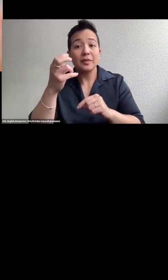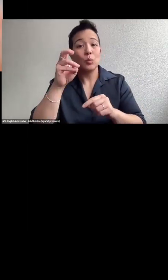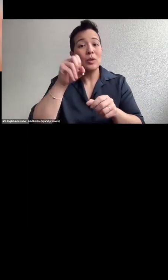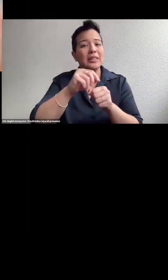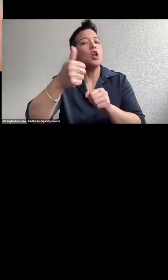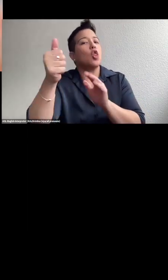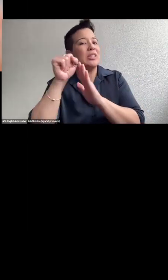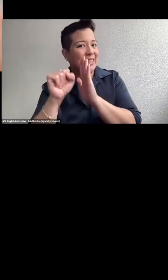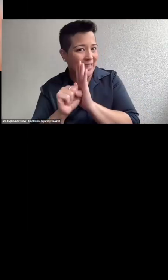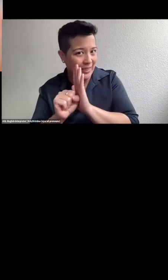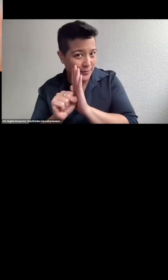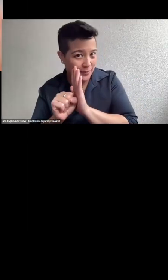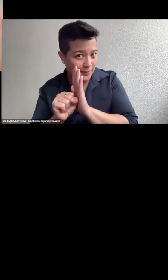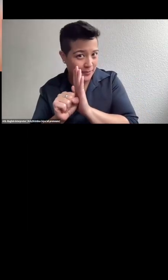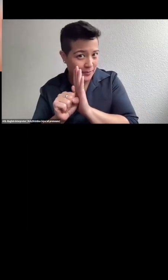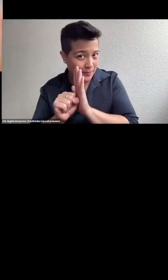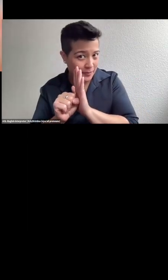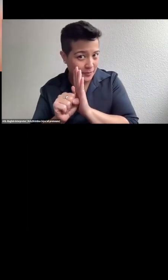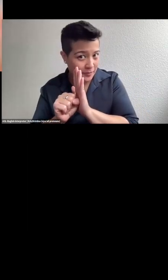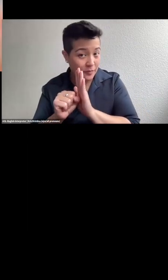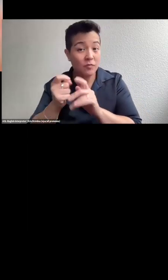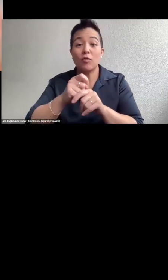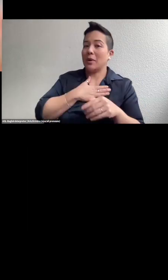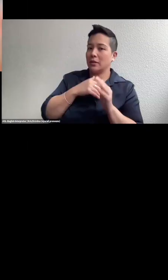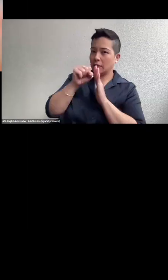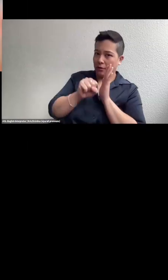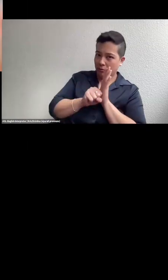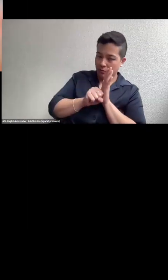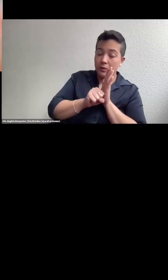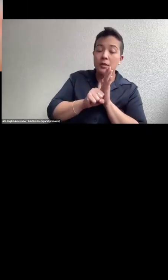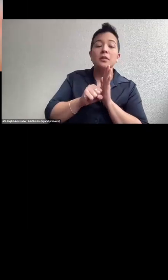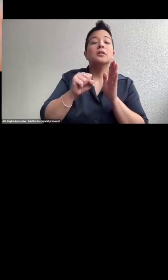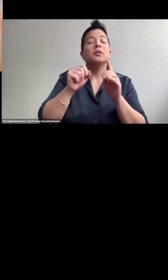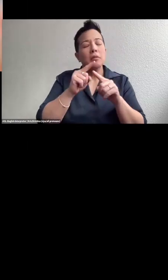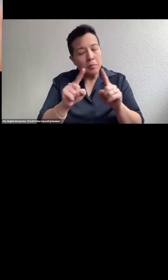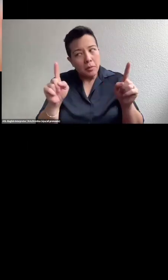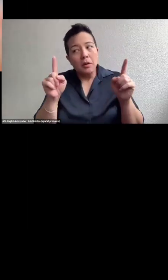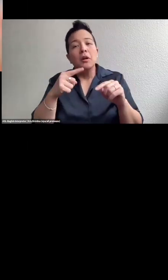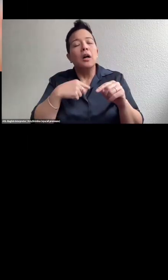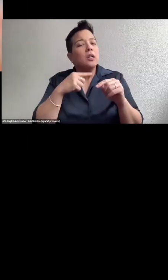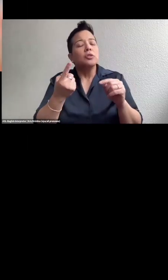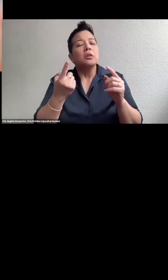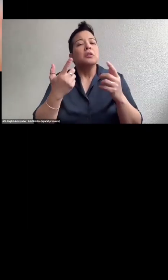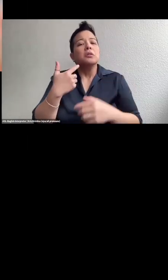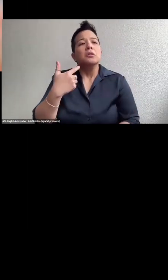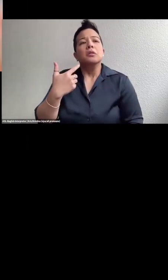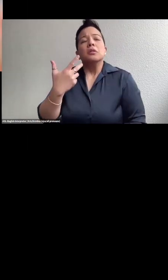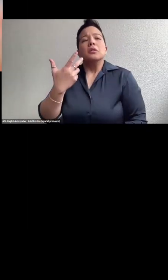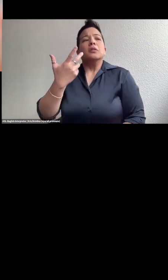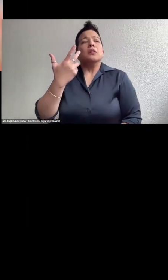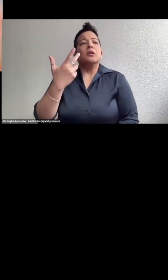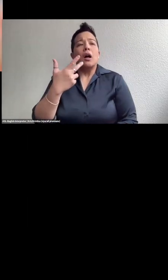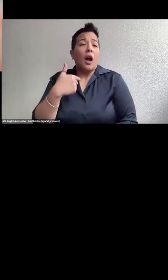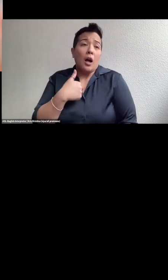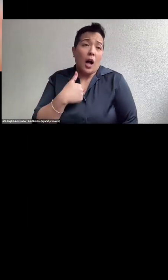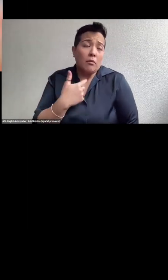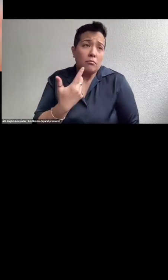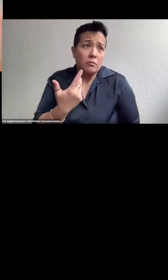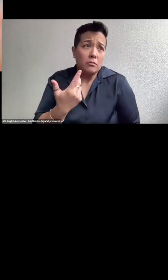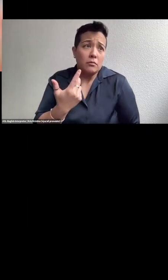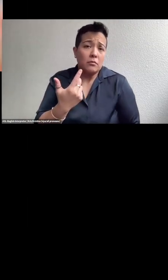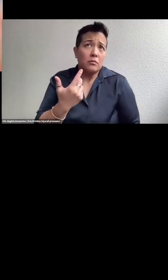for my state but I just, I was like this is the